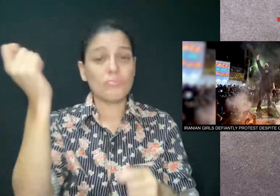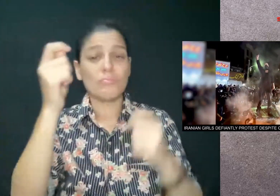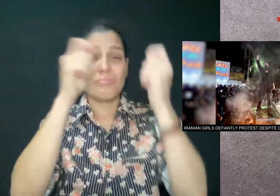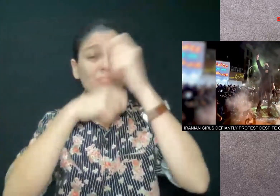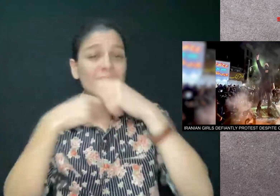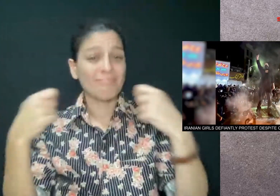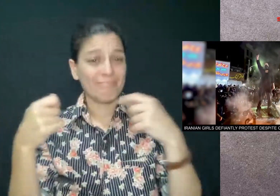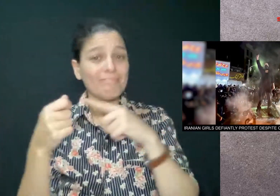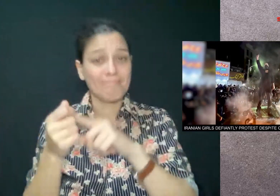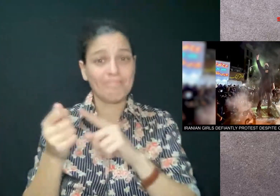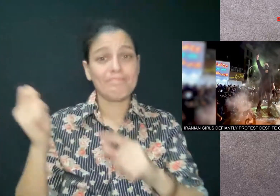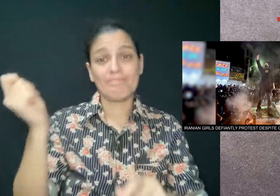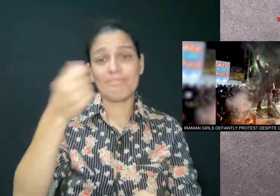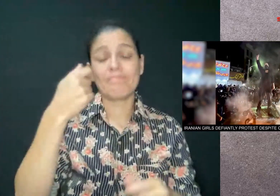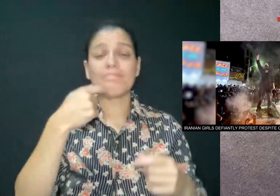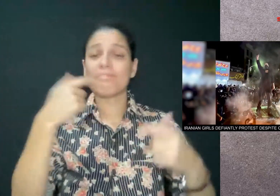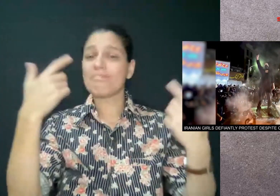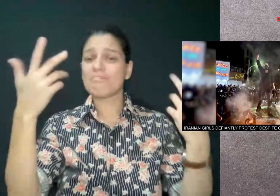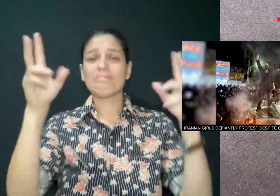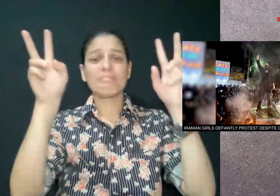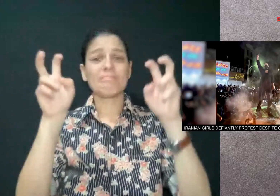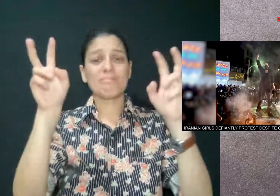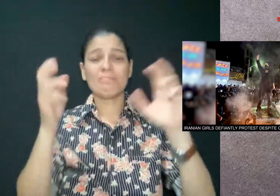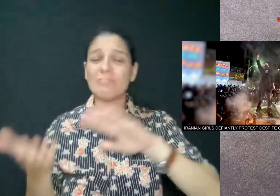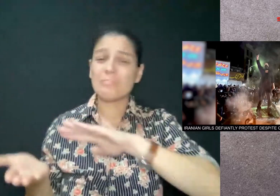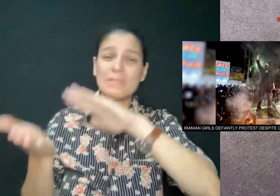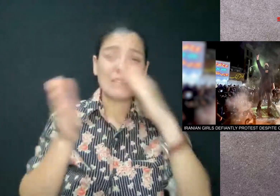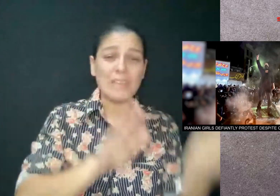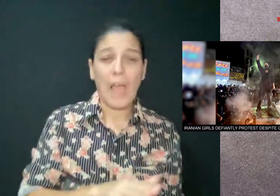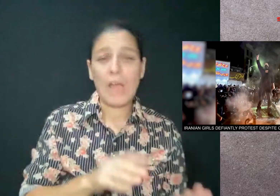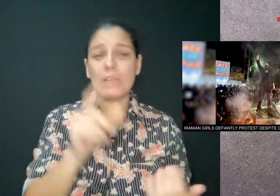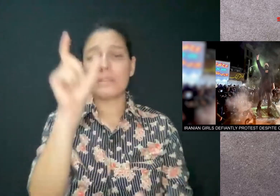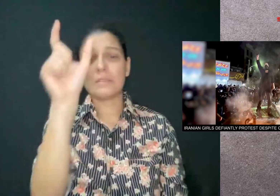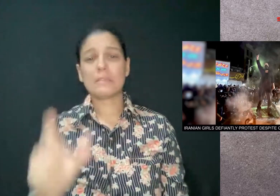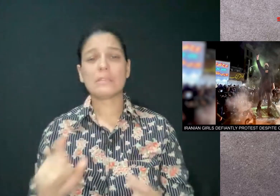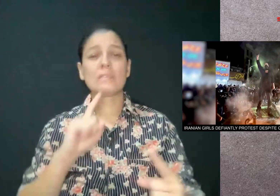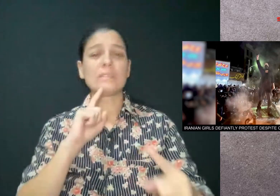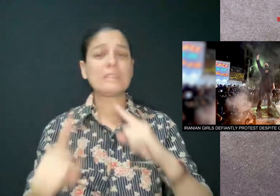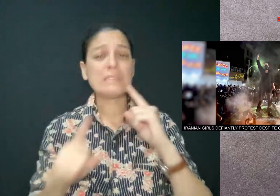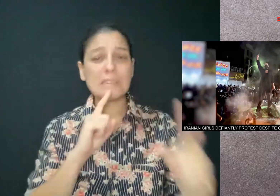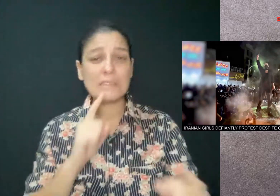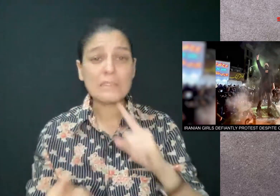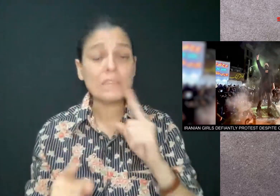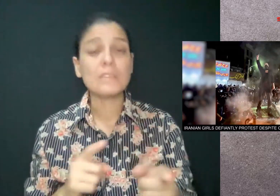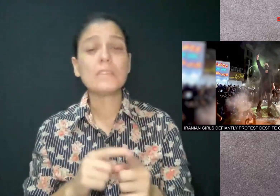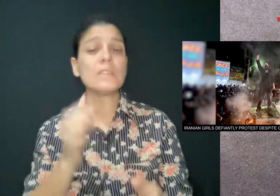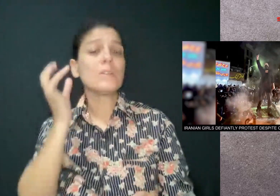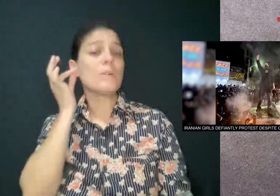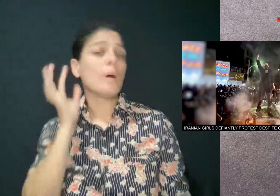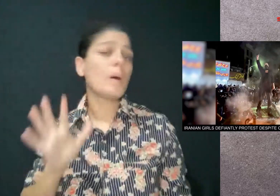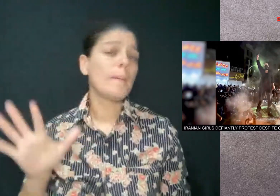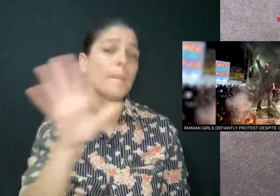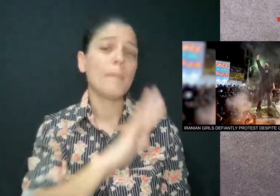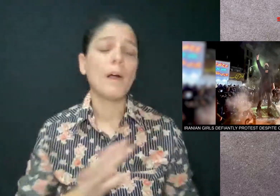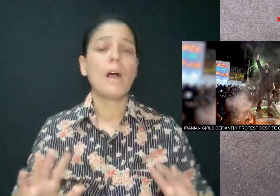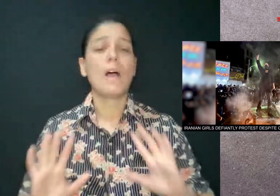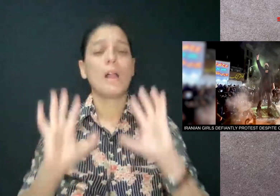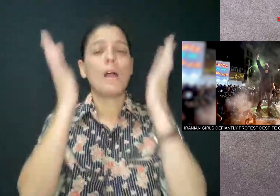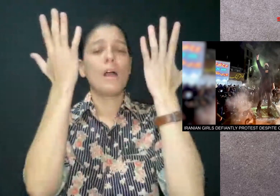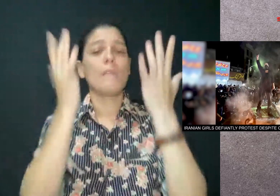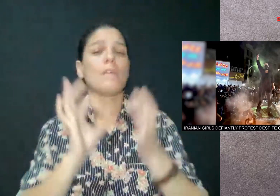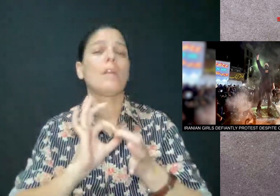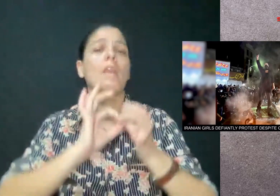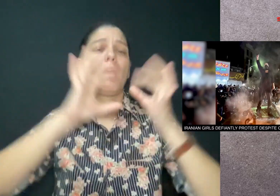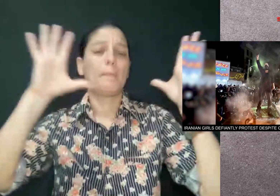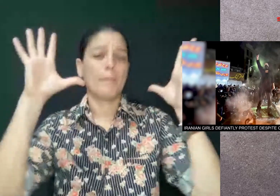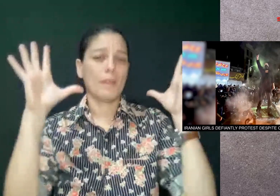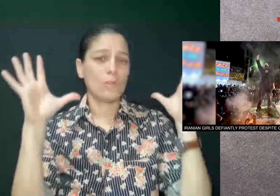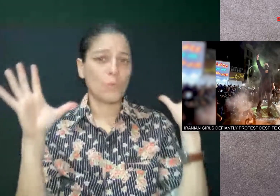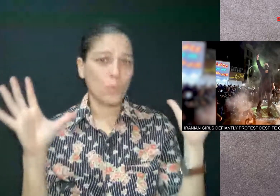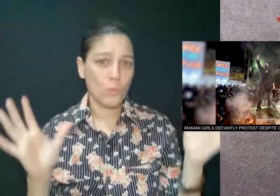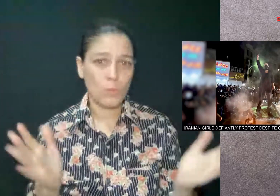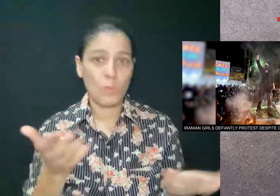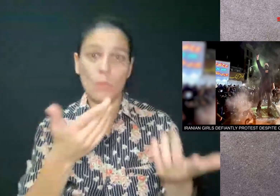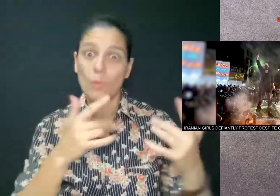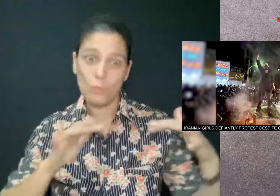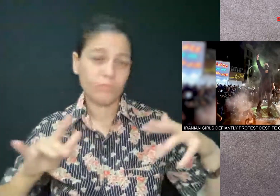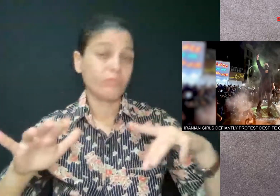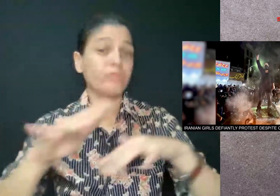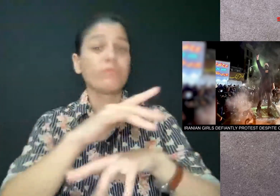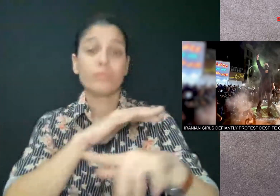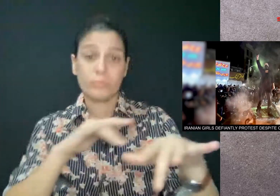their headscarves chanting death to the dictator and women life freedom the slogan of the protests